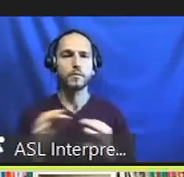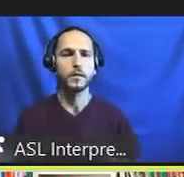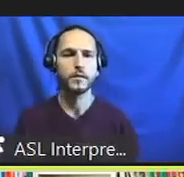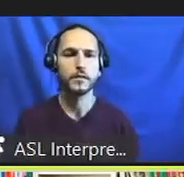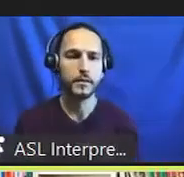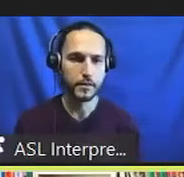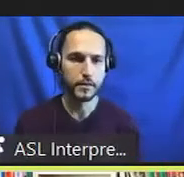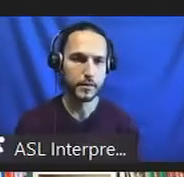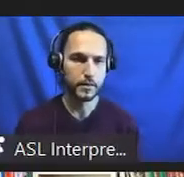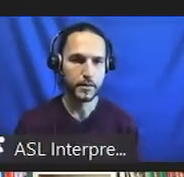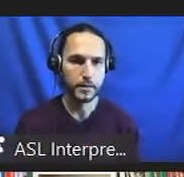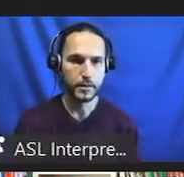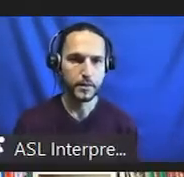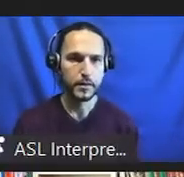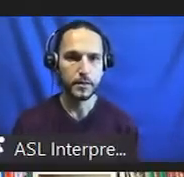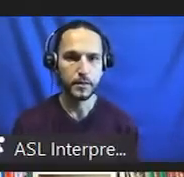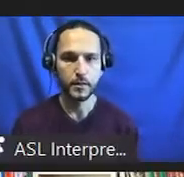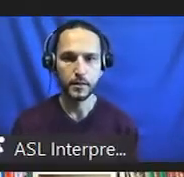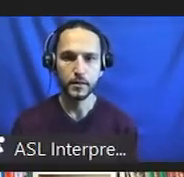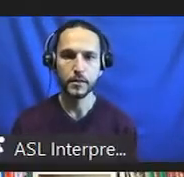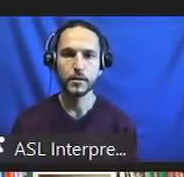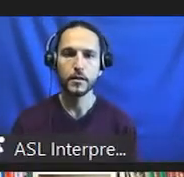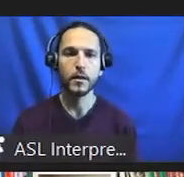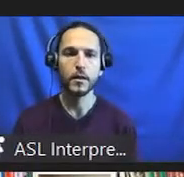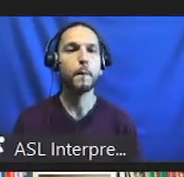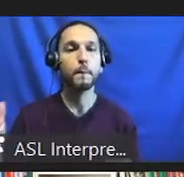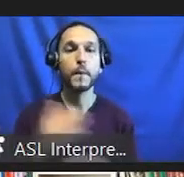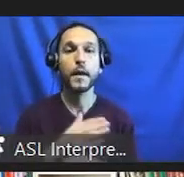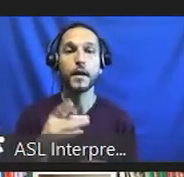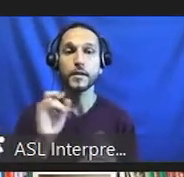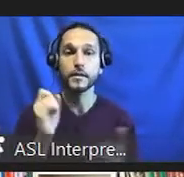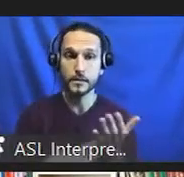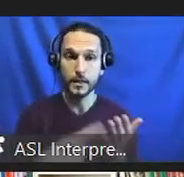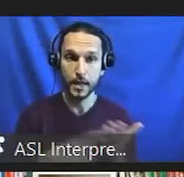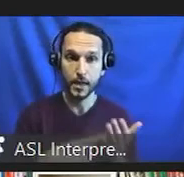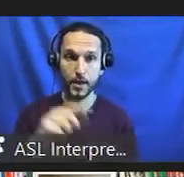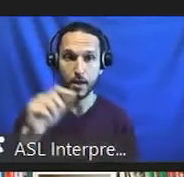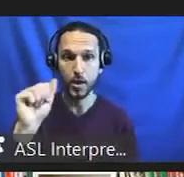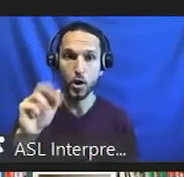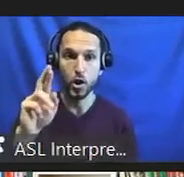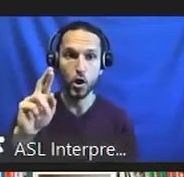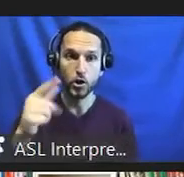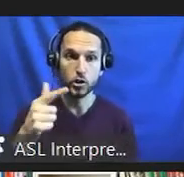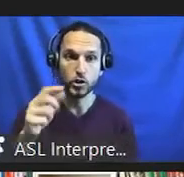Thank you, Adam. Before we get to this case, the Argenyi case, I do want to interject one thing.